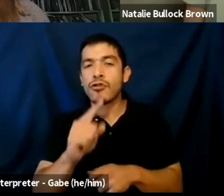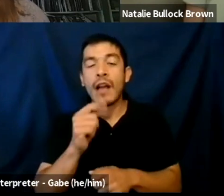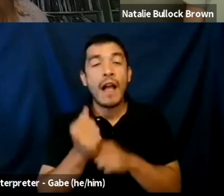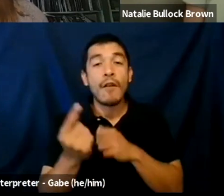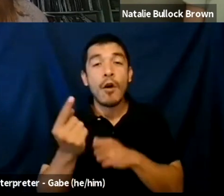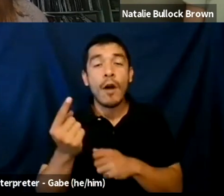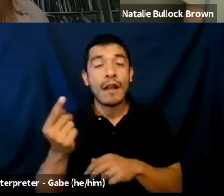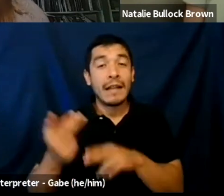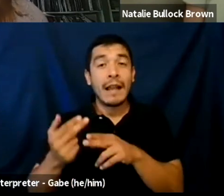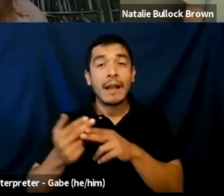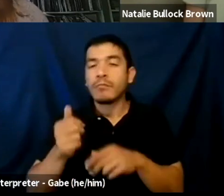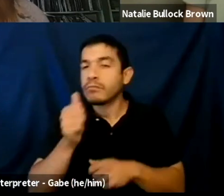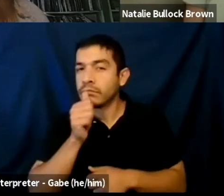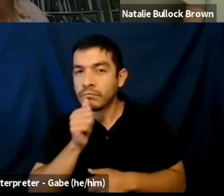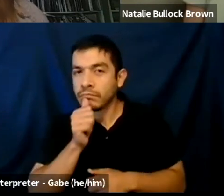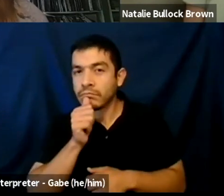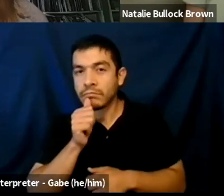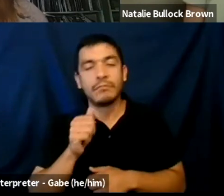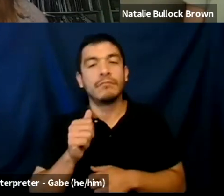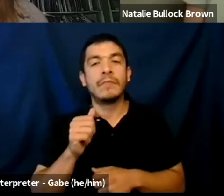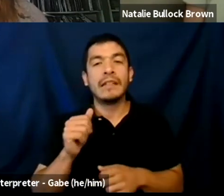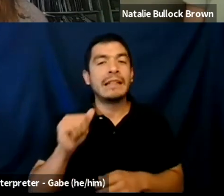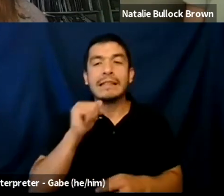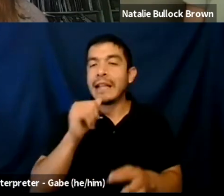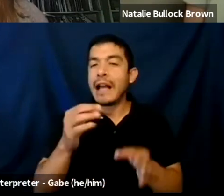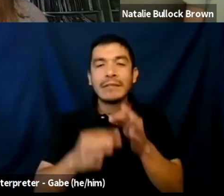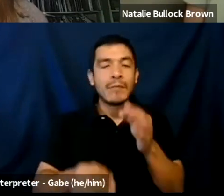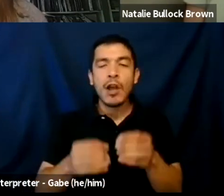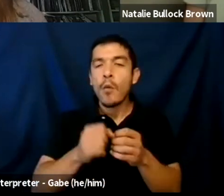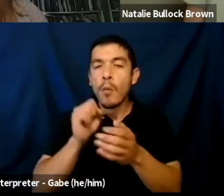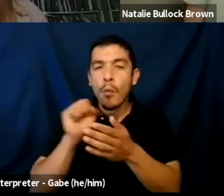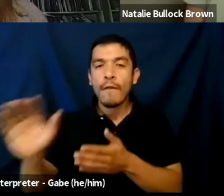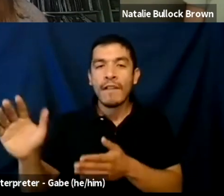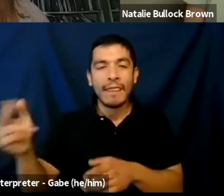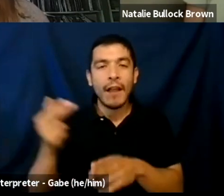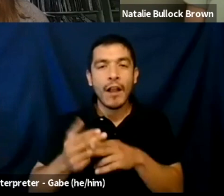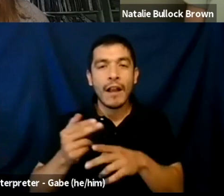that is not simply removing their names, but sometimes really removing